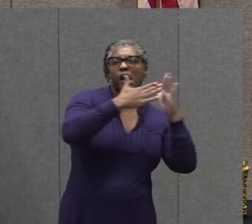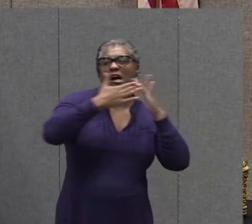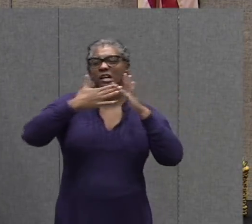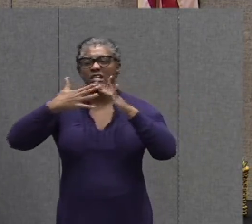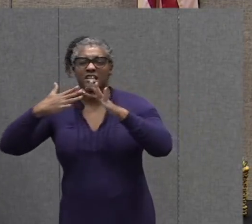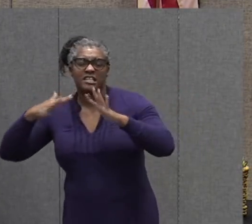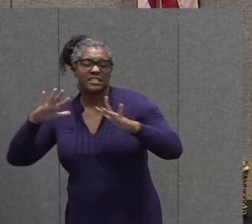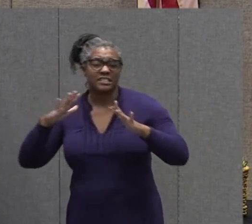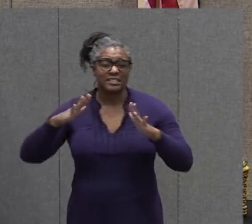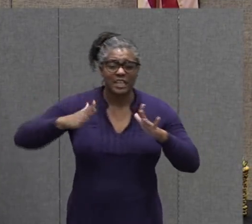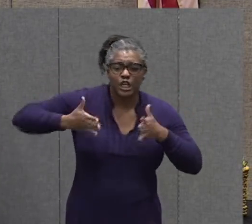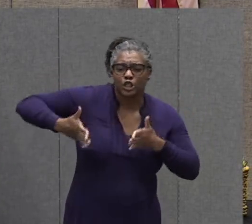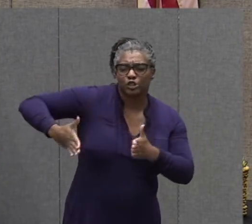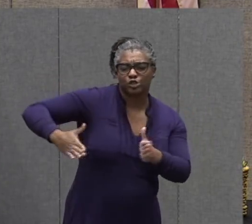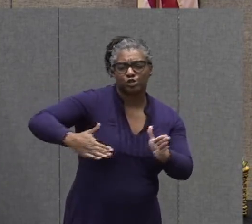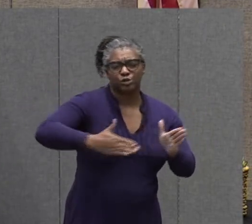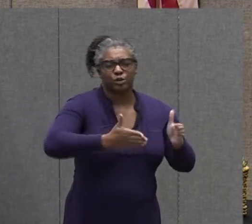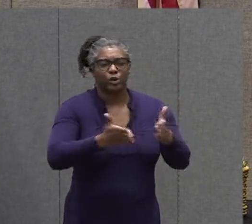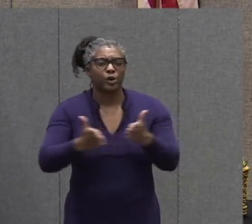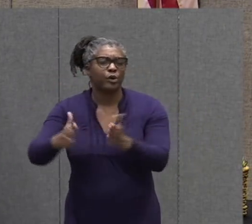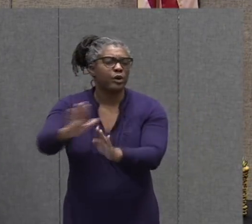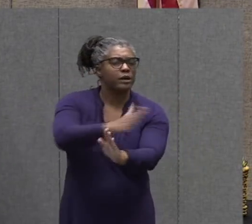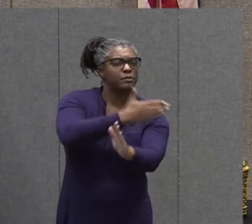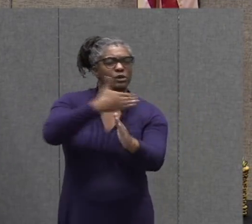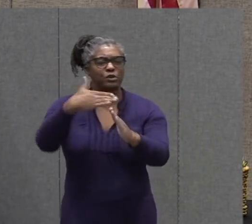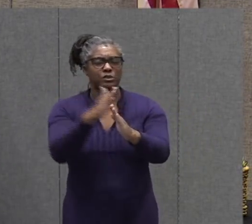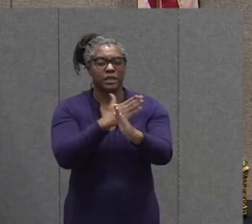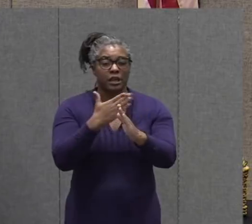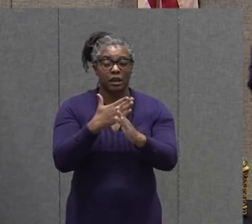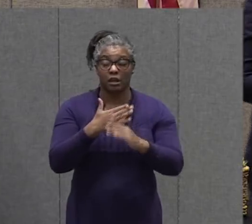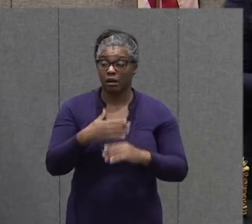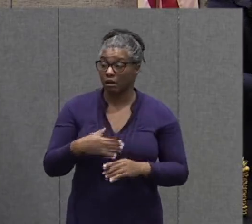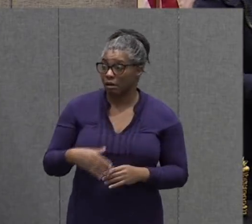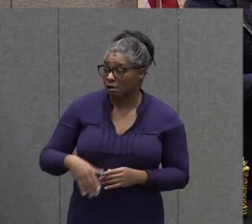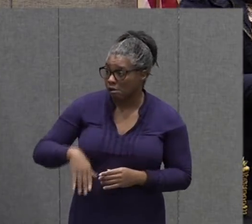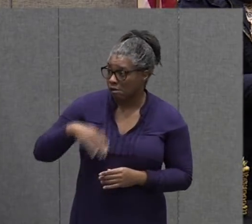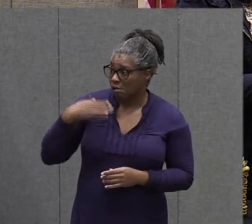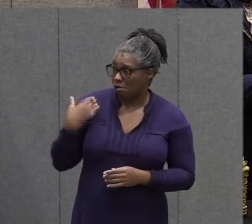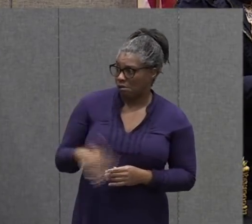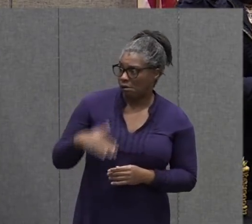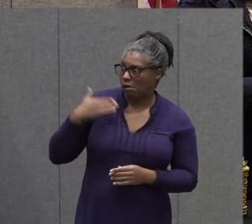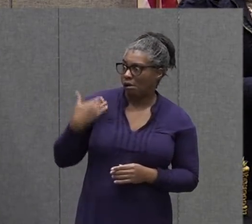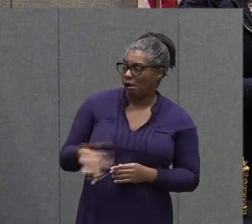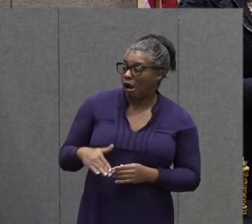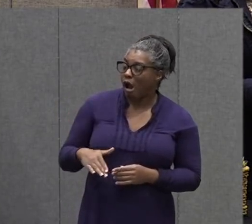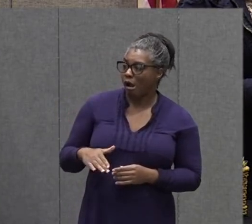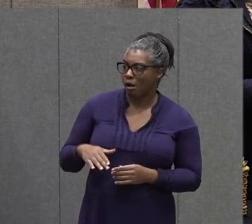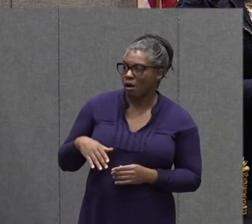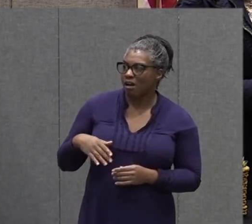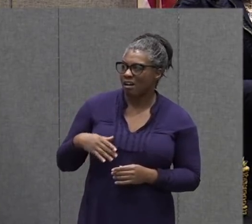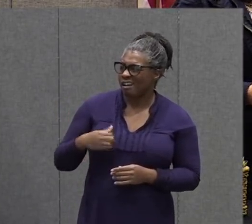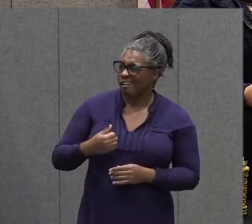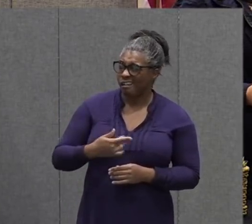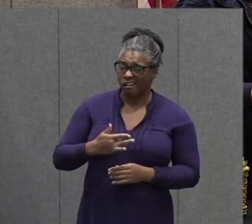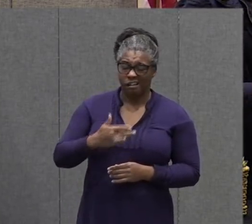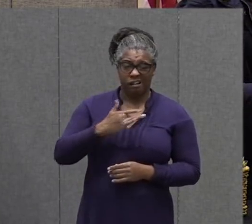[Miss Garcia] Oh, that was powerful. [Miss Martindale] Thank you. It was I love this poem. [Miss Garcia] I thought at first he was, didn't like the the noise